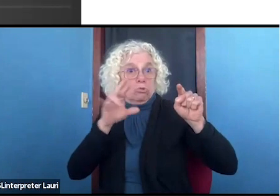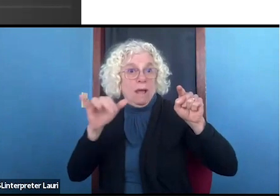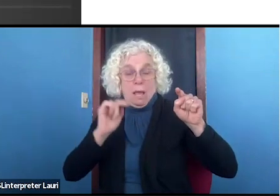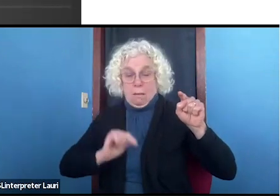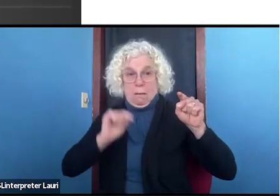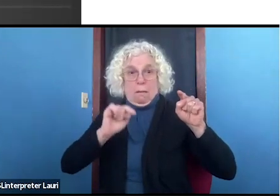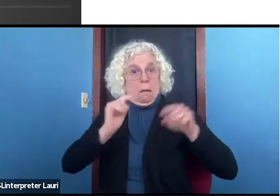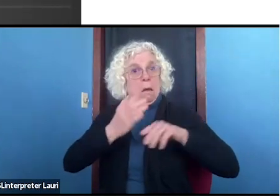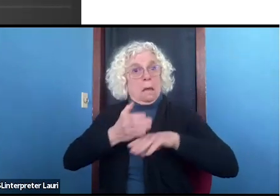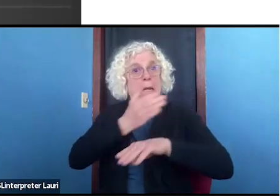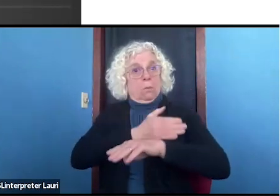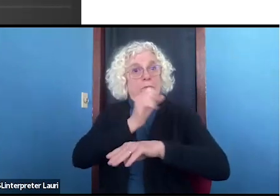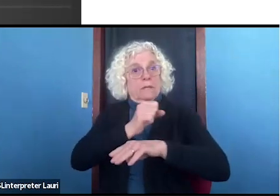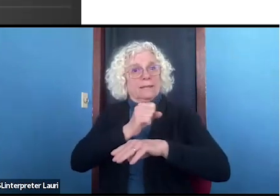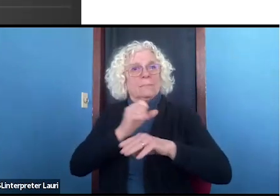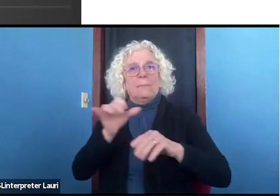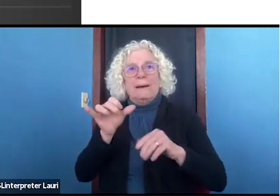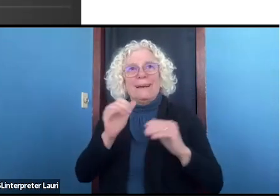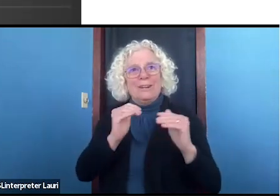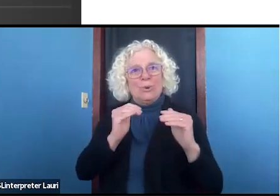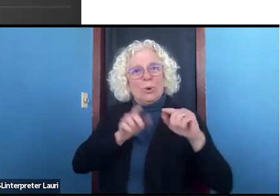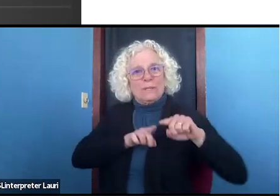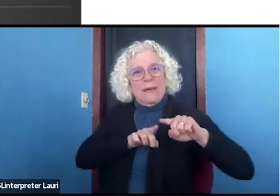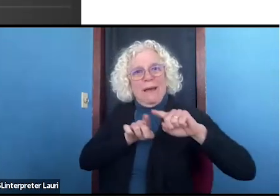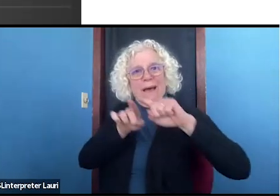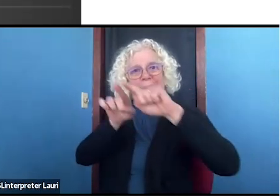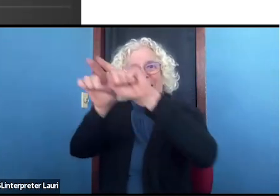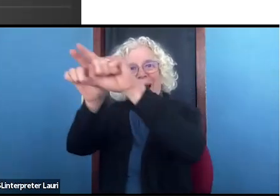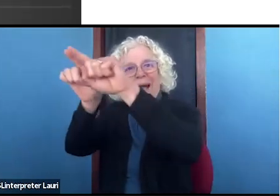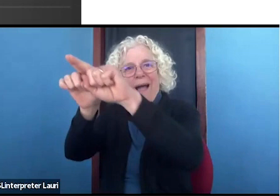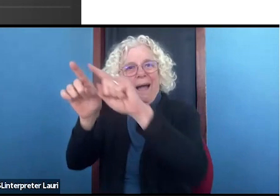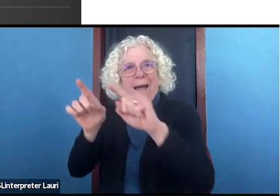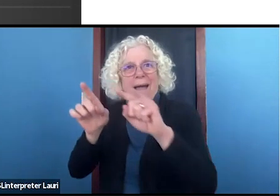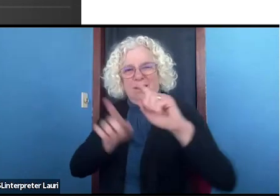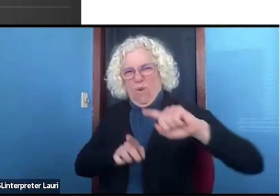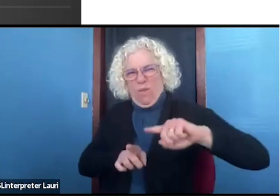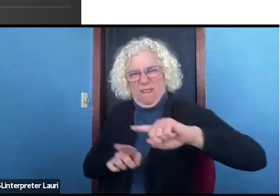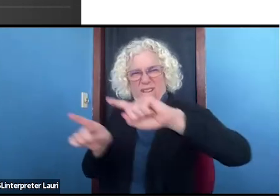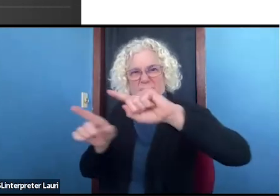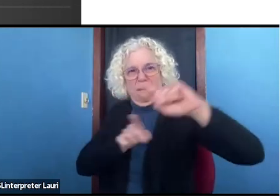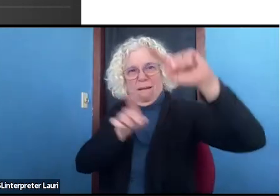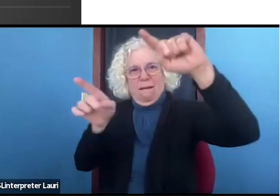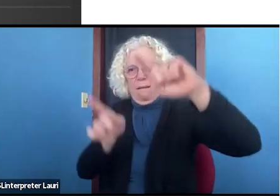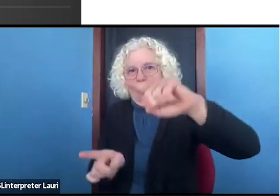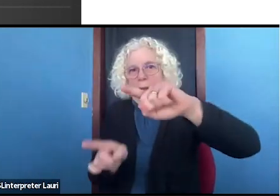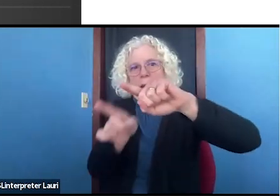But note that the disparities in terms of where they are still exists.